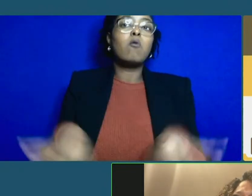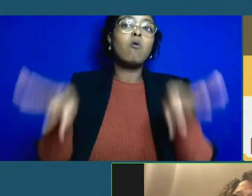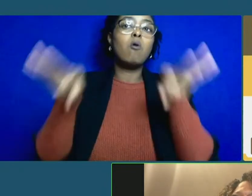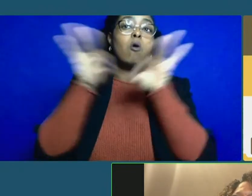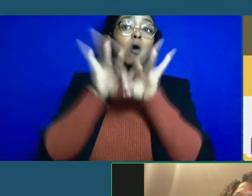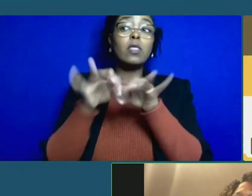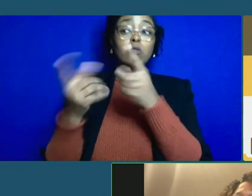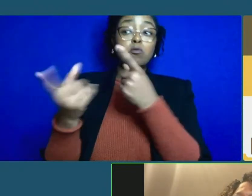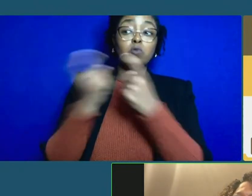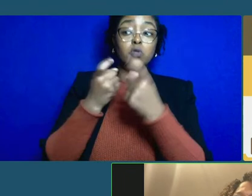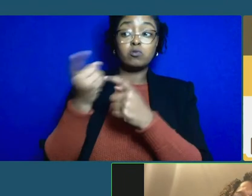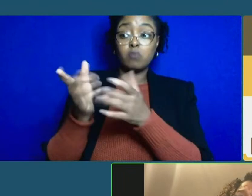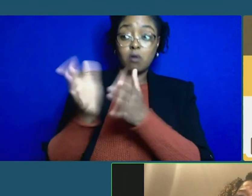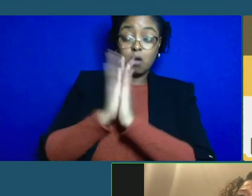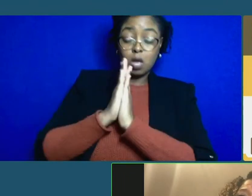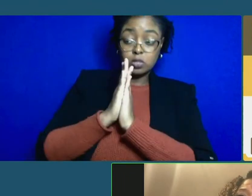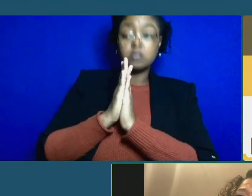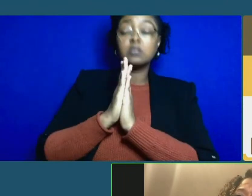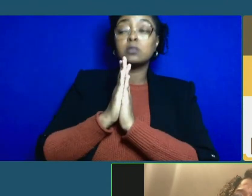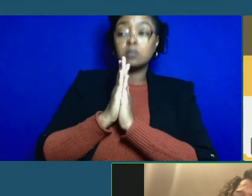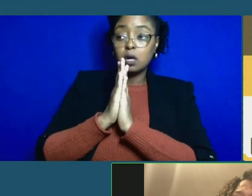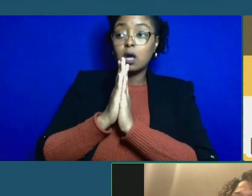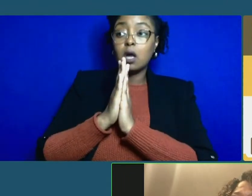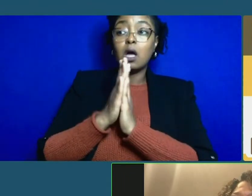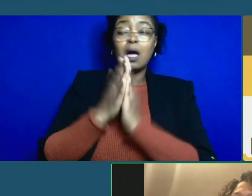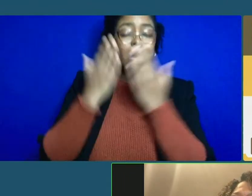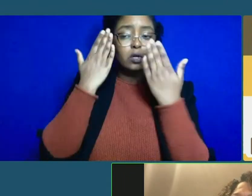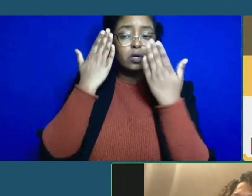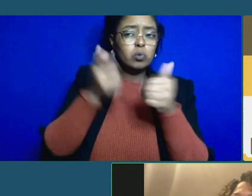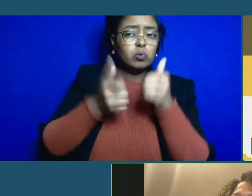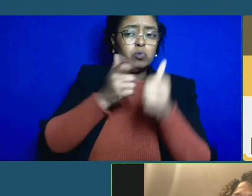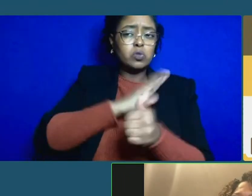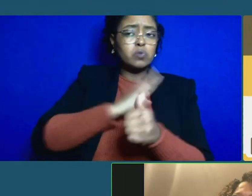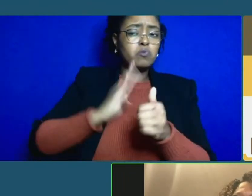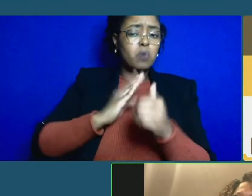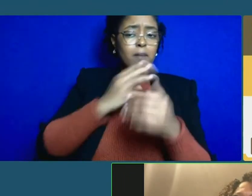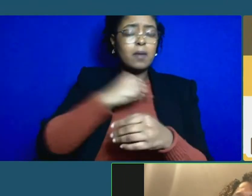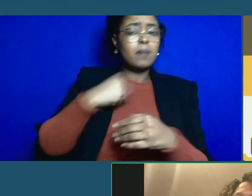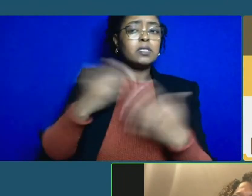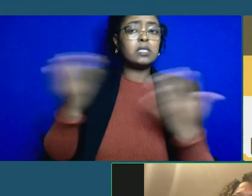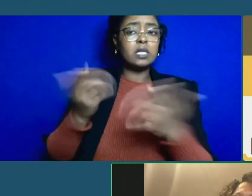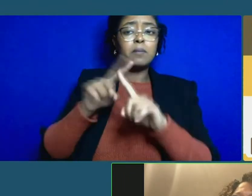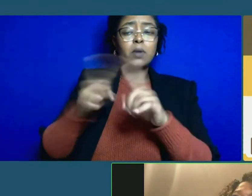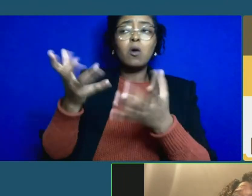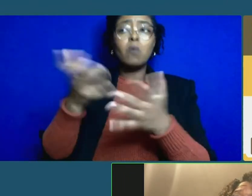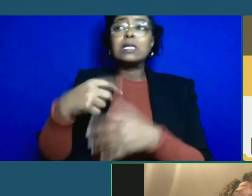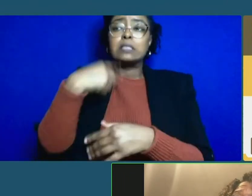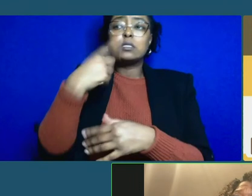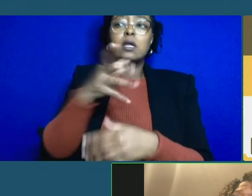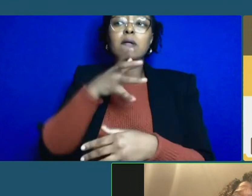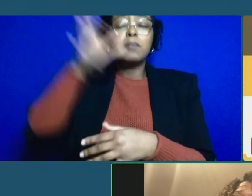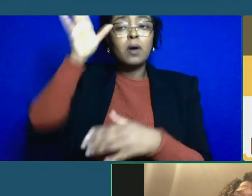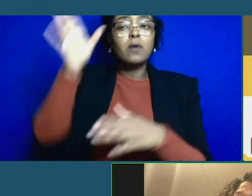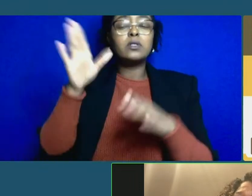present tonight. And I do want to say that this conversation is really important in the questions that you asked, Um I